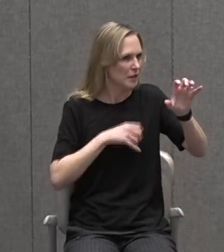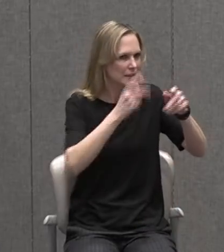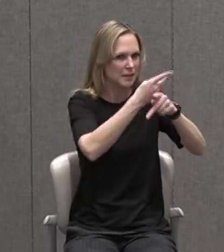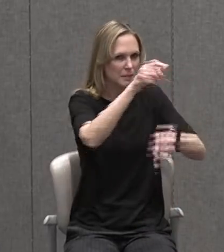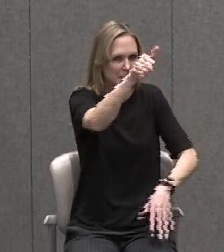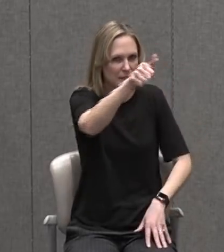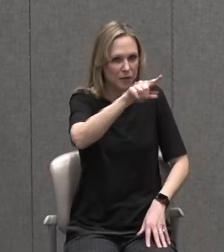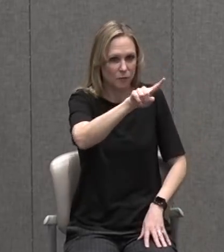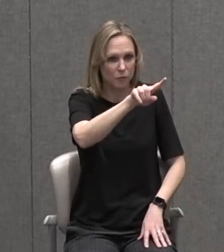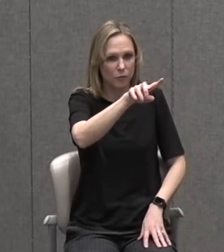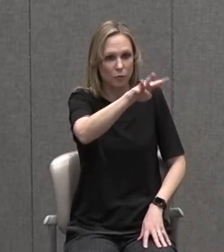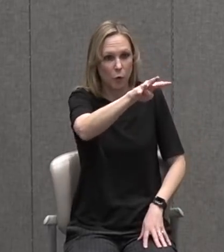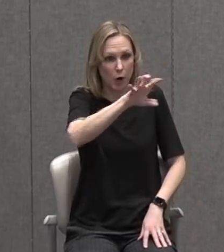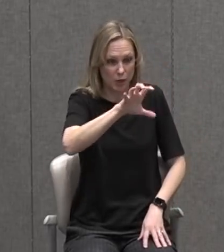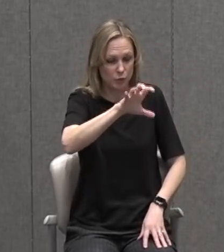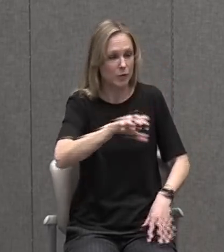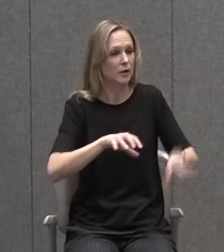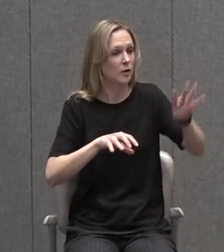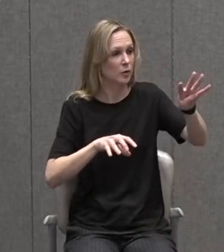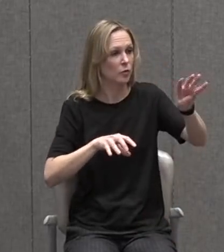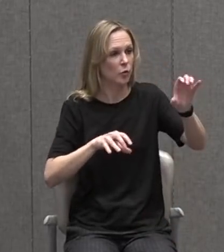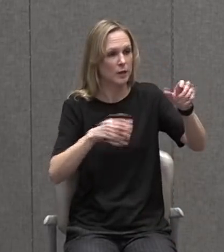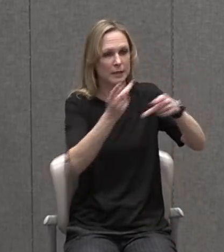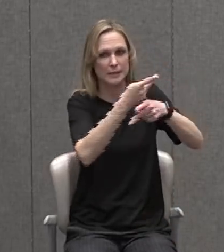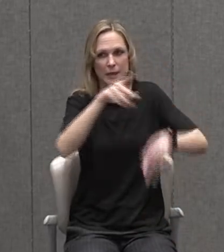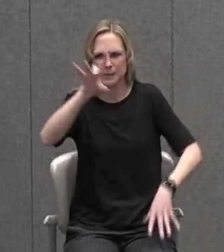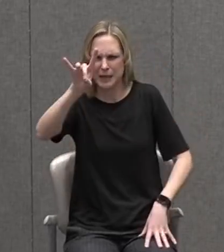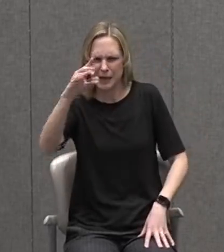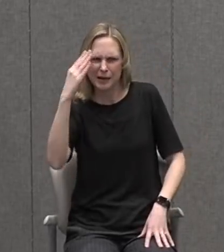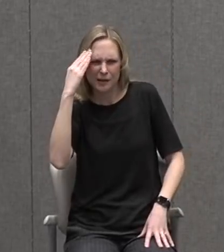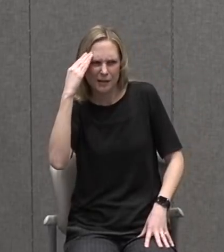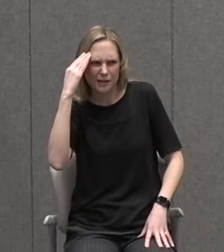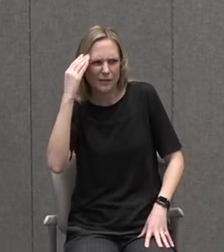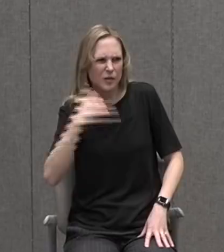40 times eight is, why know four times two is 32,